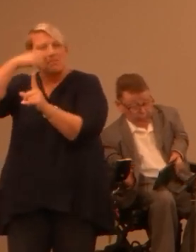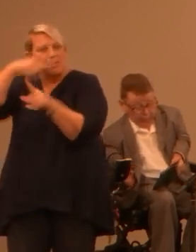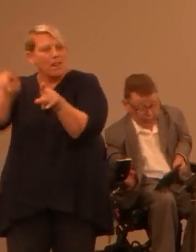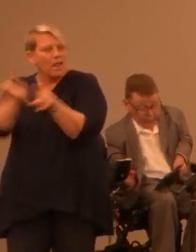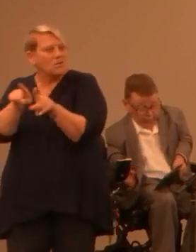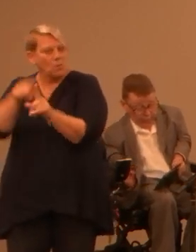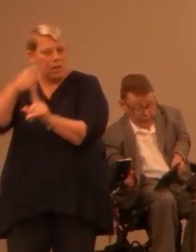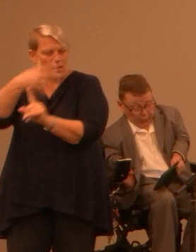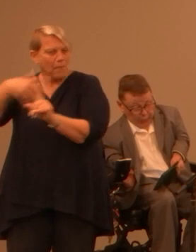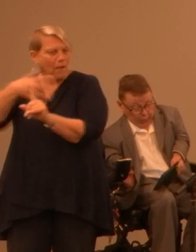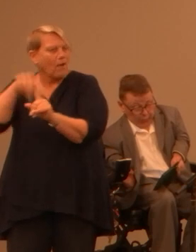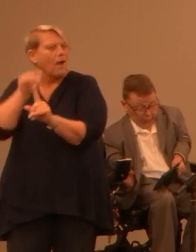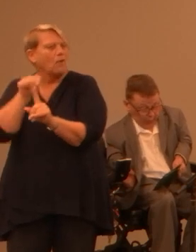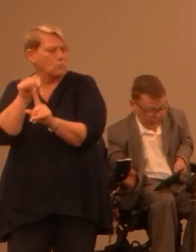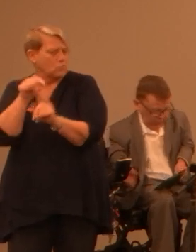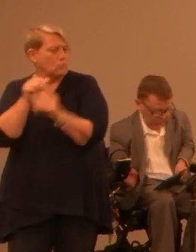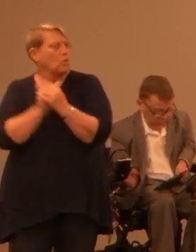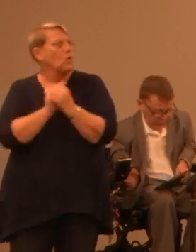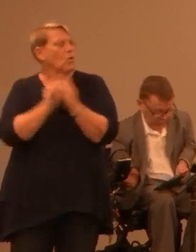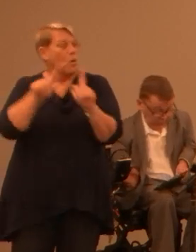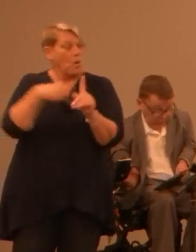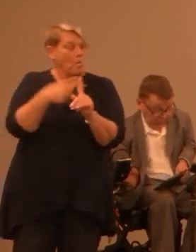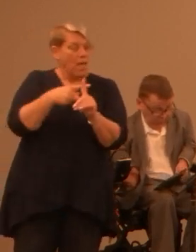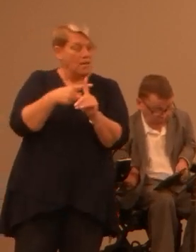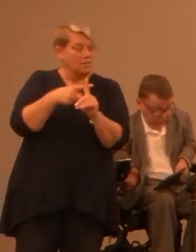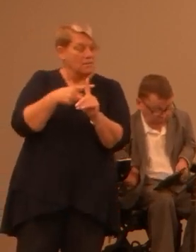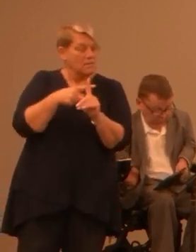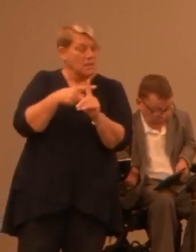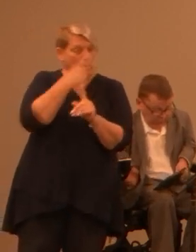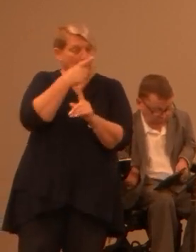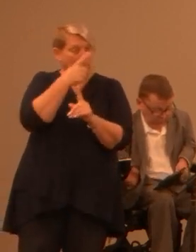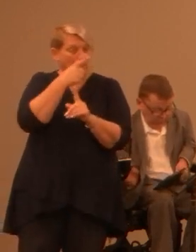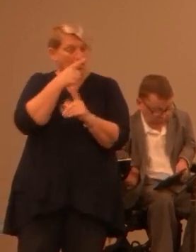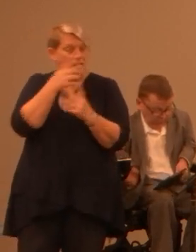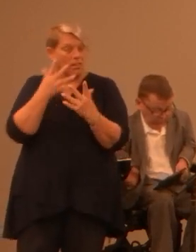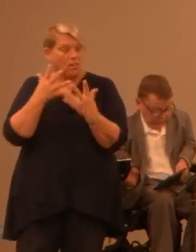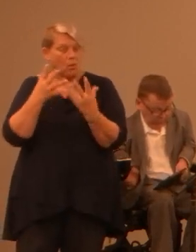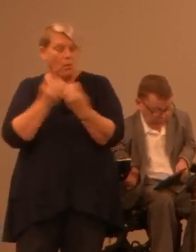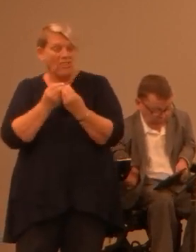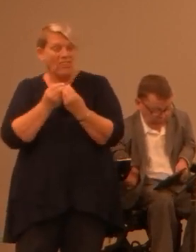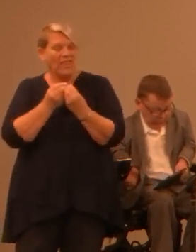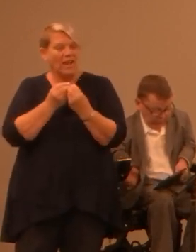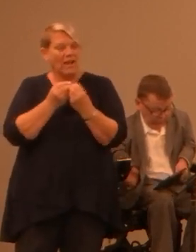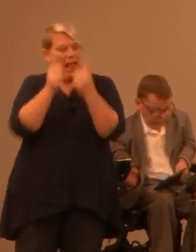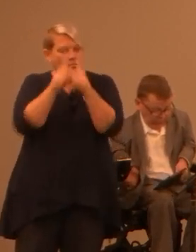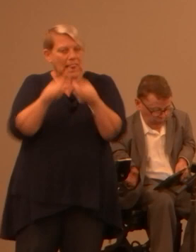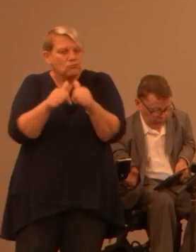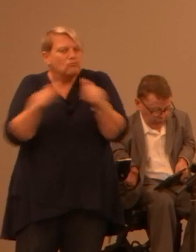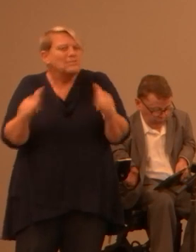also people with low literacy levels as well, so it's about not